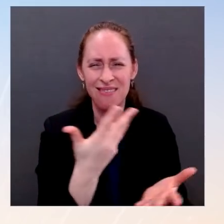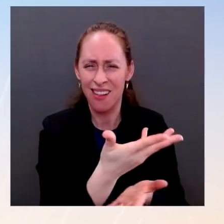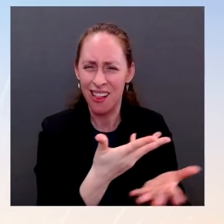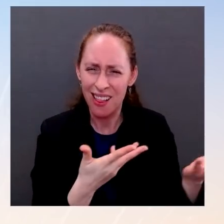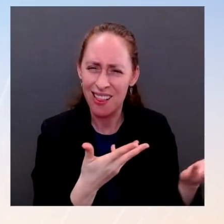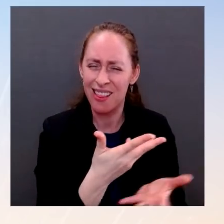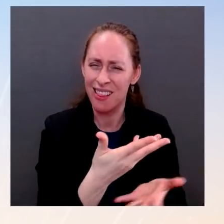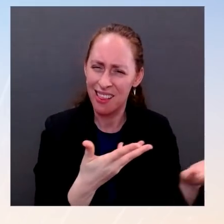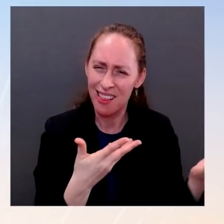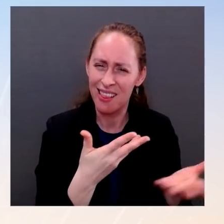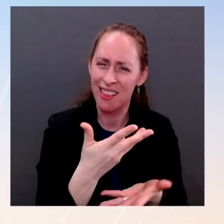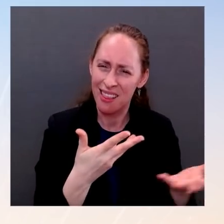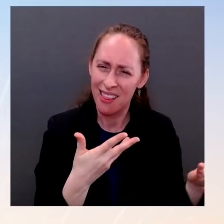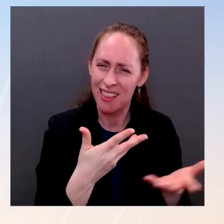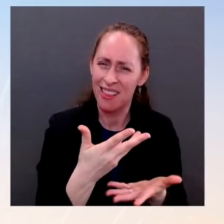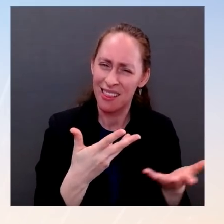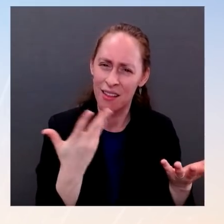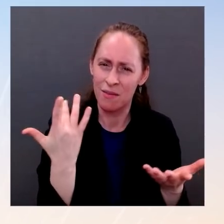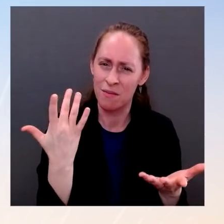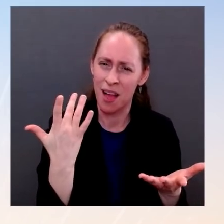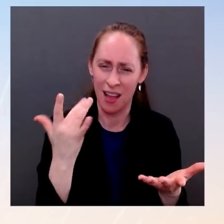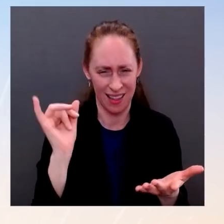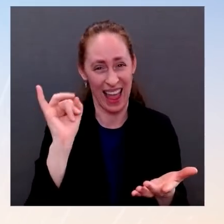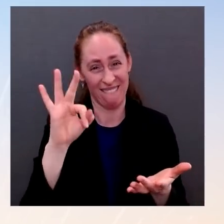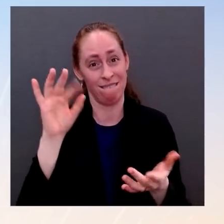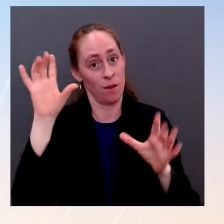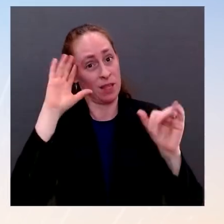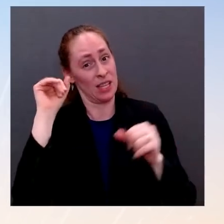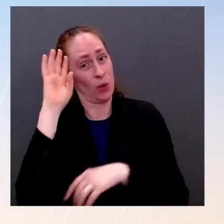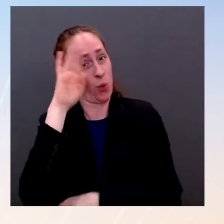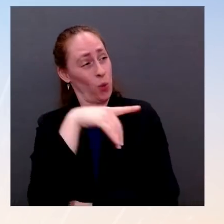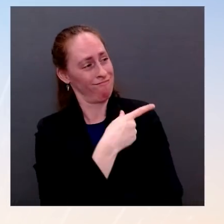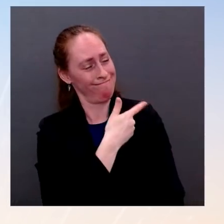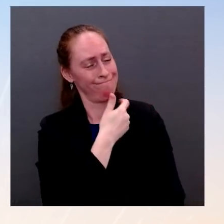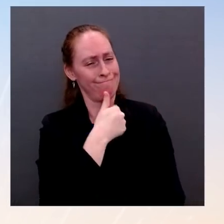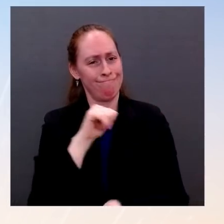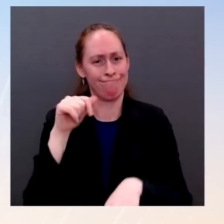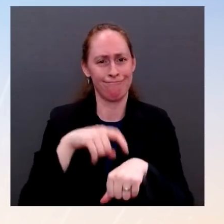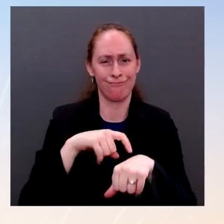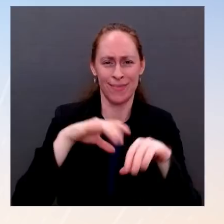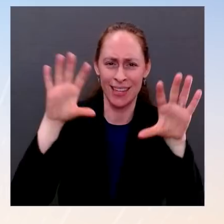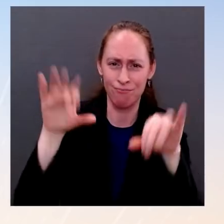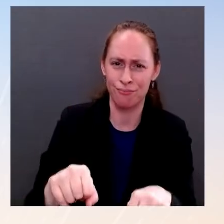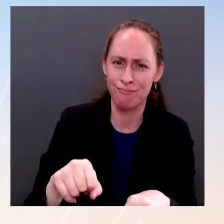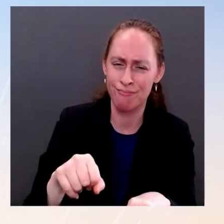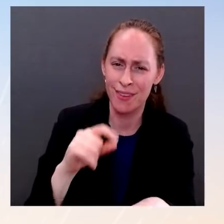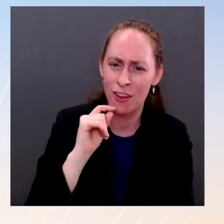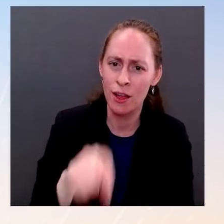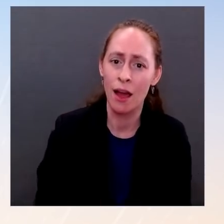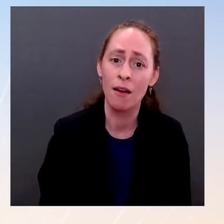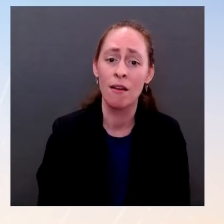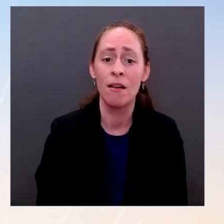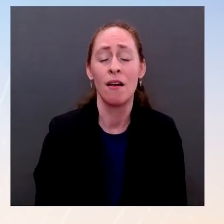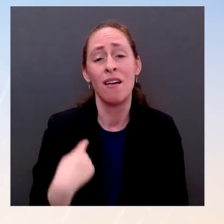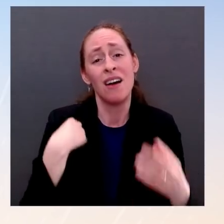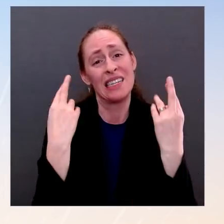You know, we hope that -- if Russia doesn't invade, we will be relieved. That would certainly be a good outcome.